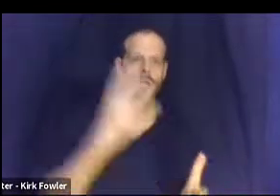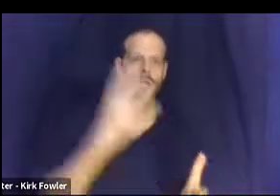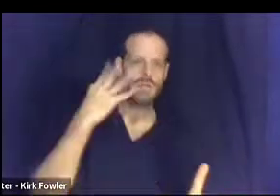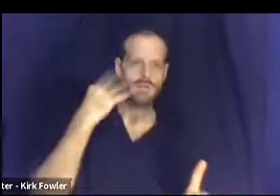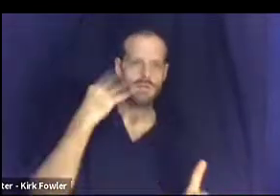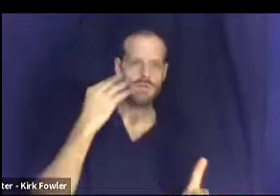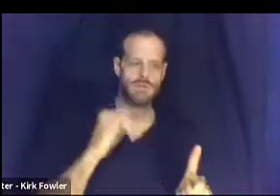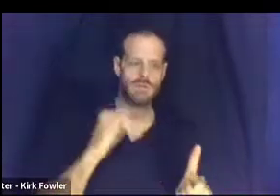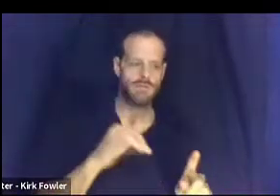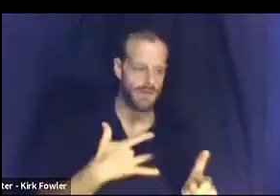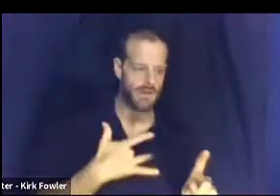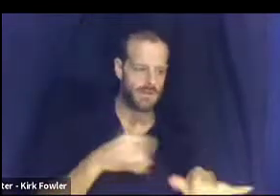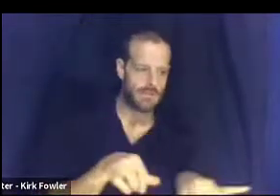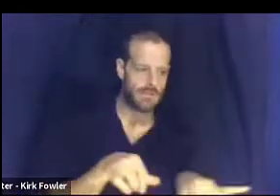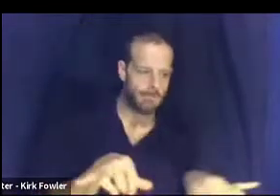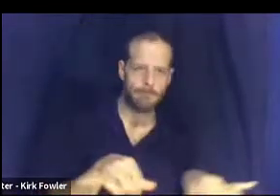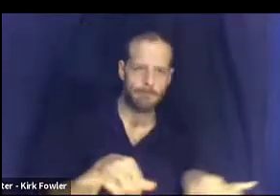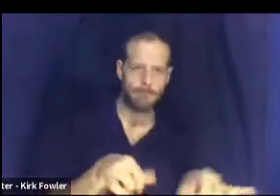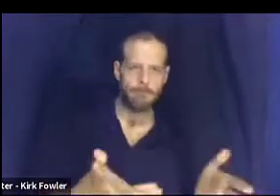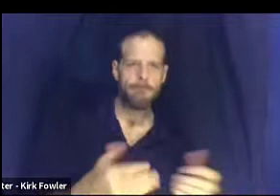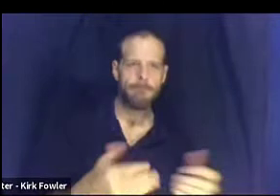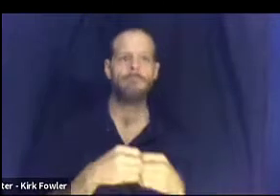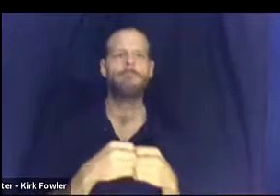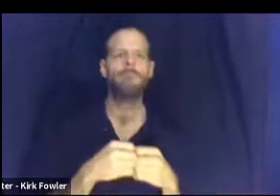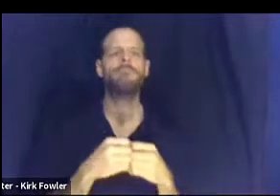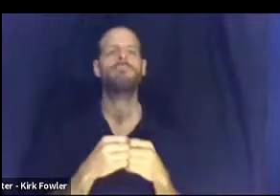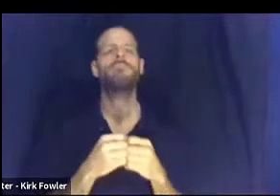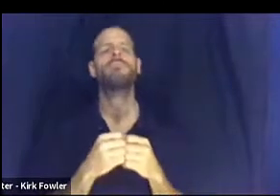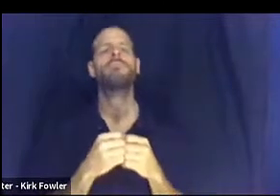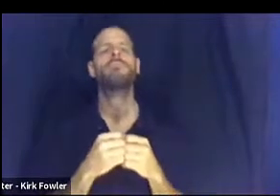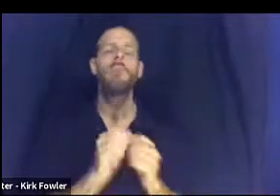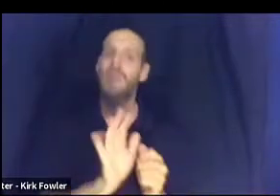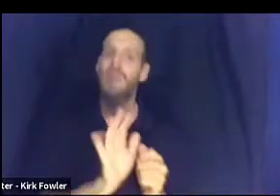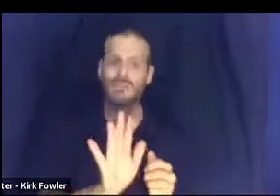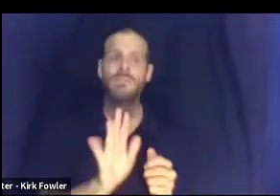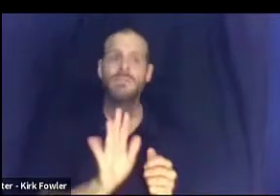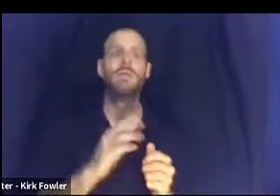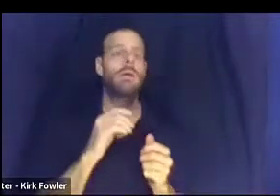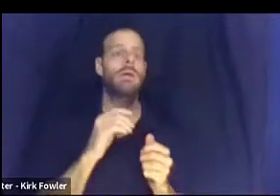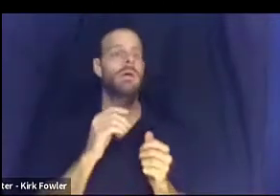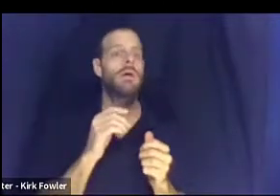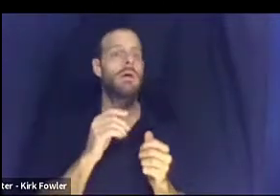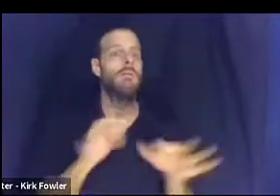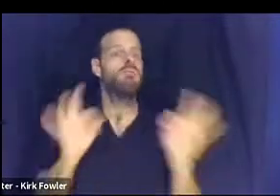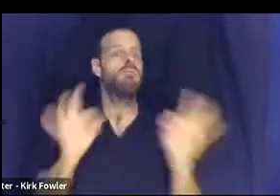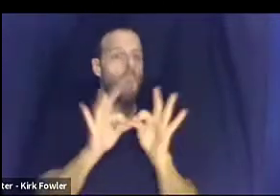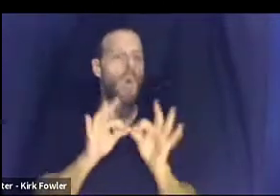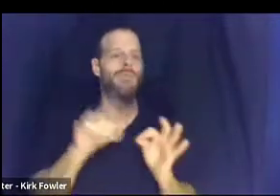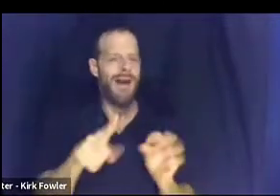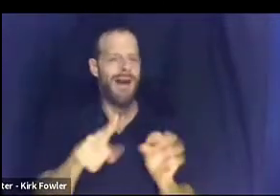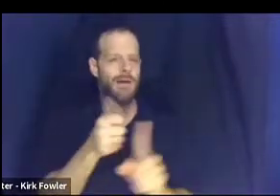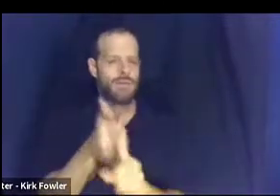So, it's not that it's always inappropriate, but it's a question to ask yourself. Okay.